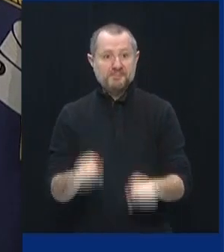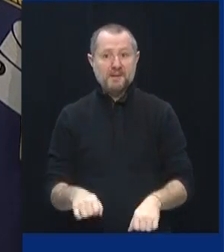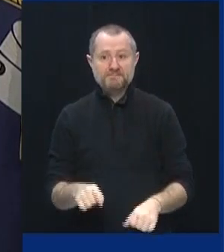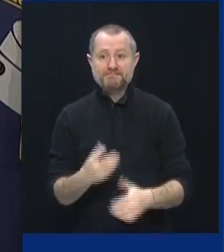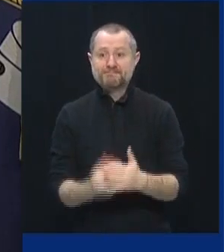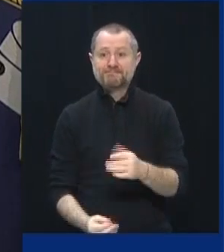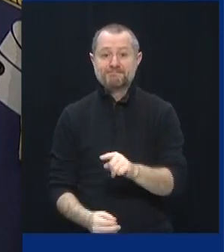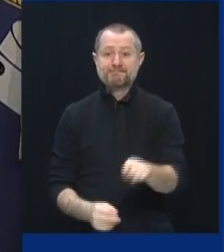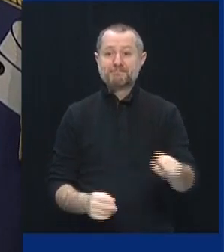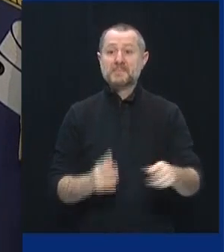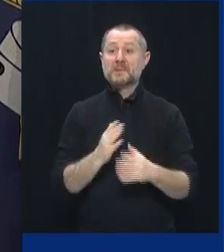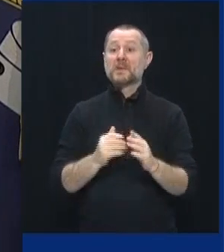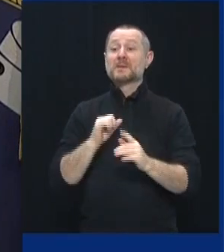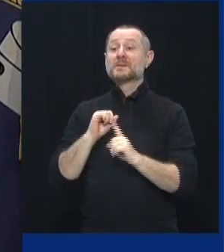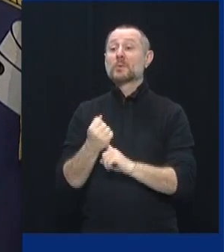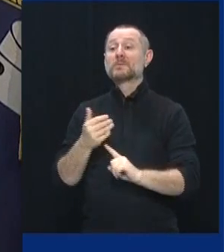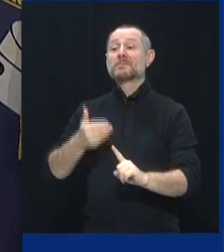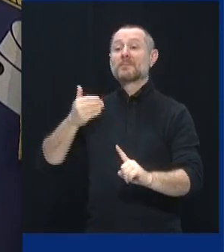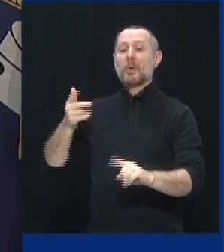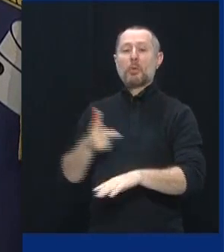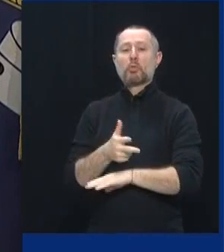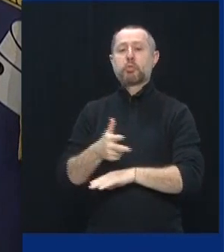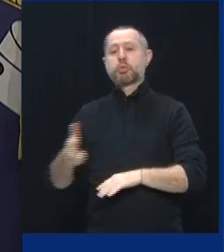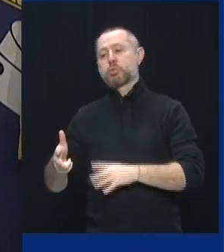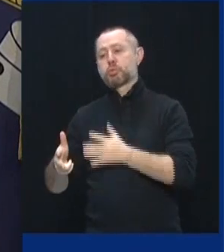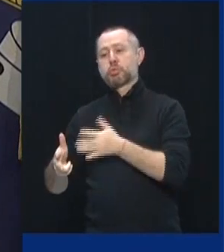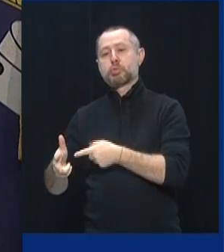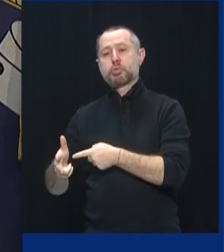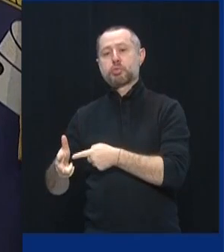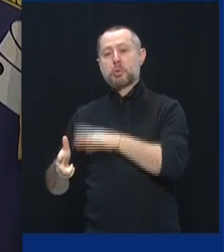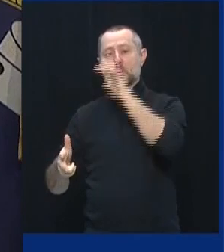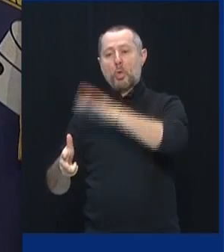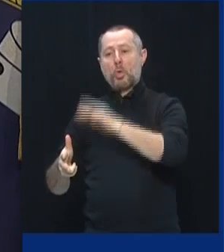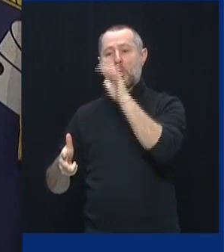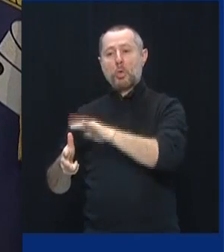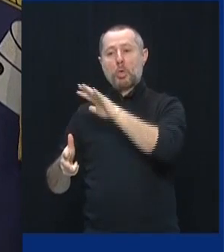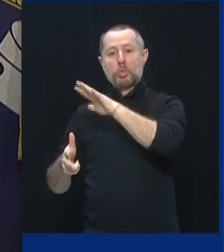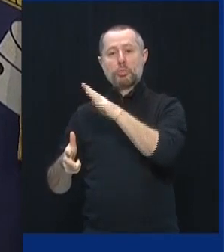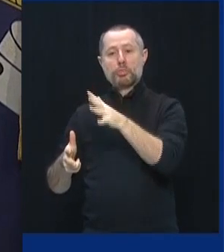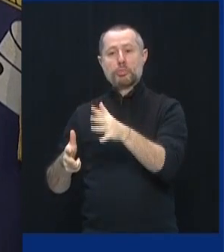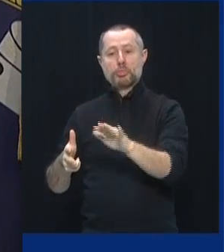CERTAINLY BUT A SITUATION LIKE YESTERDAY, PEOPLE CAN DIE.